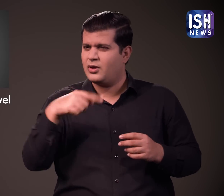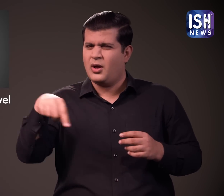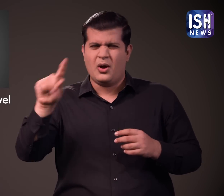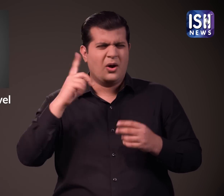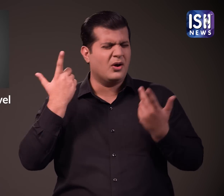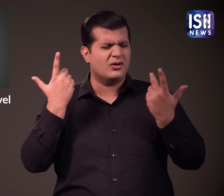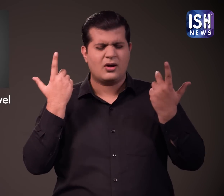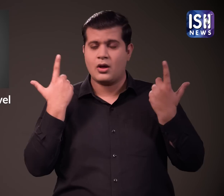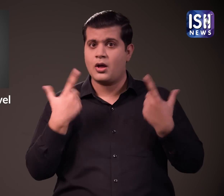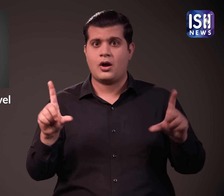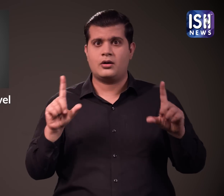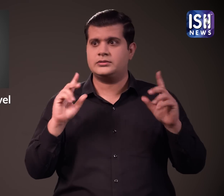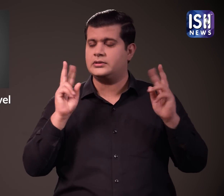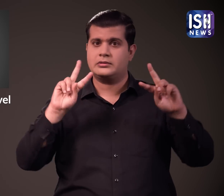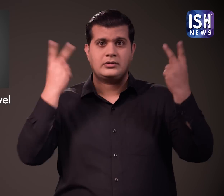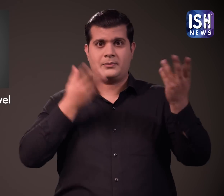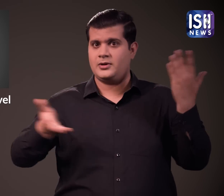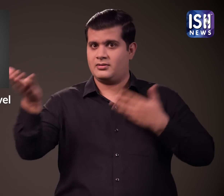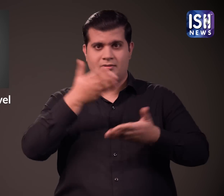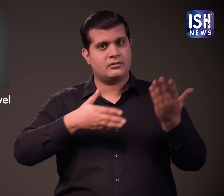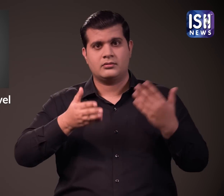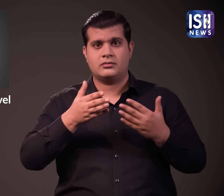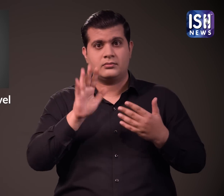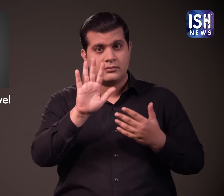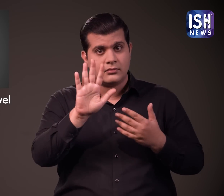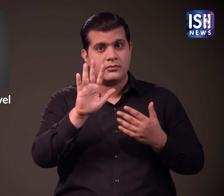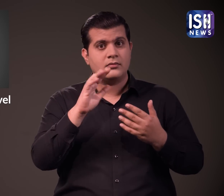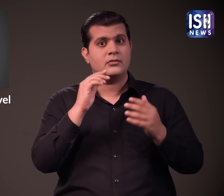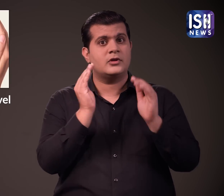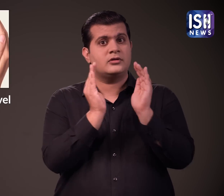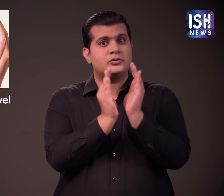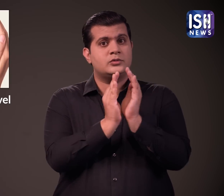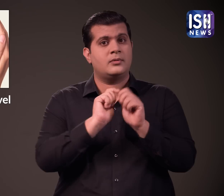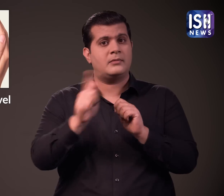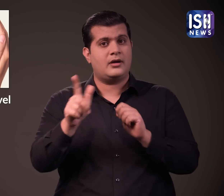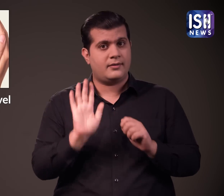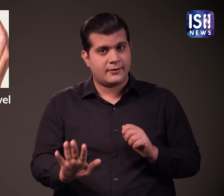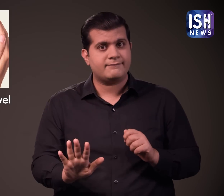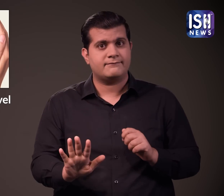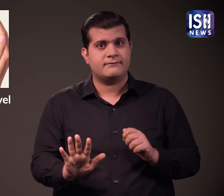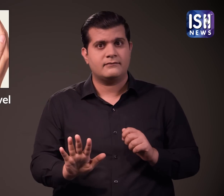Many suffered huge losses. However, many were covered by insurance.